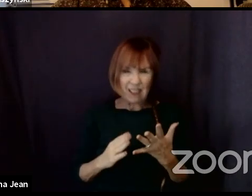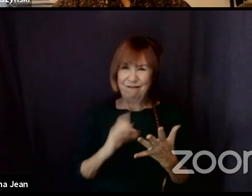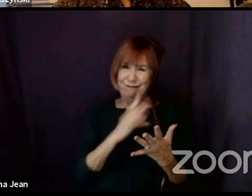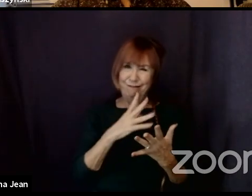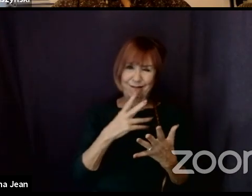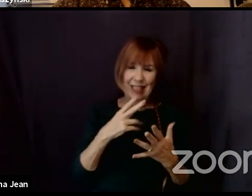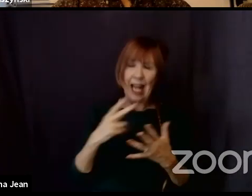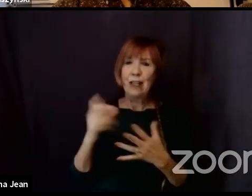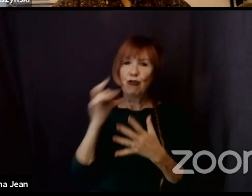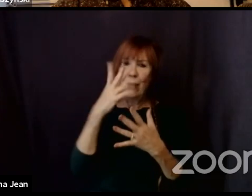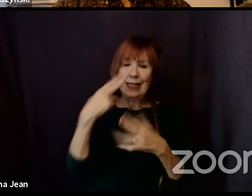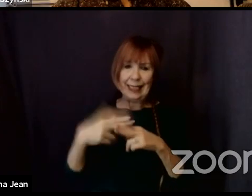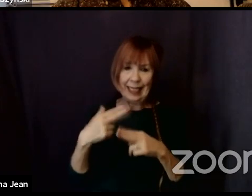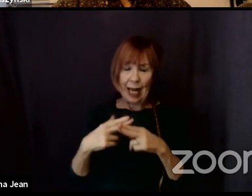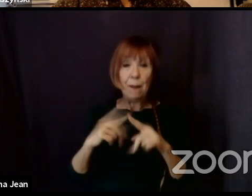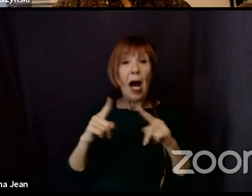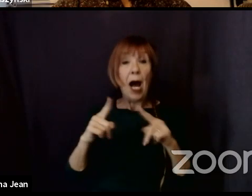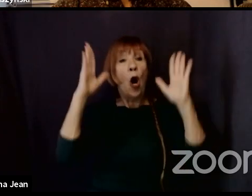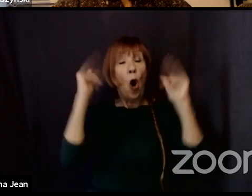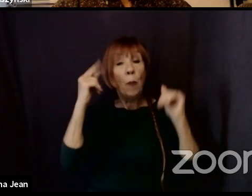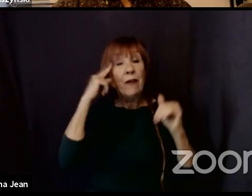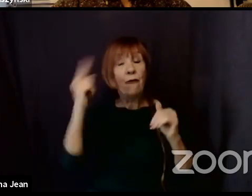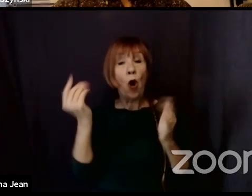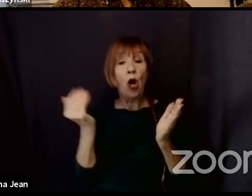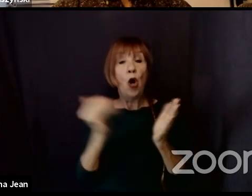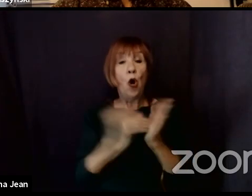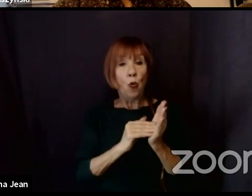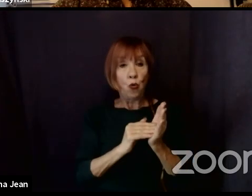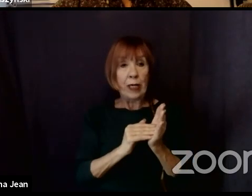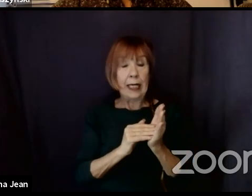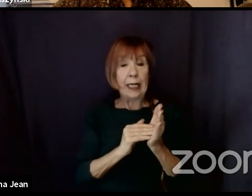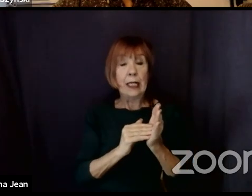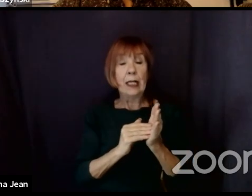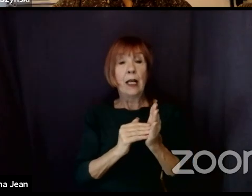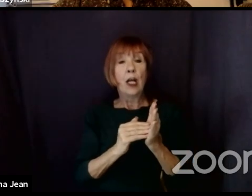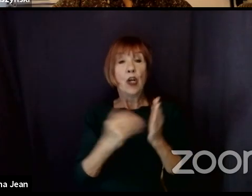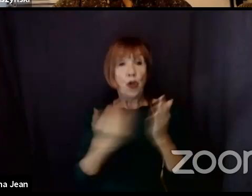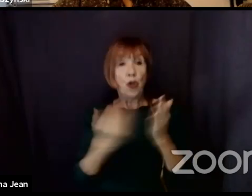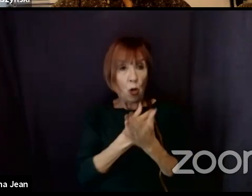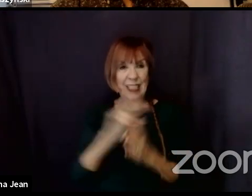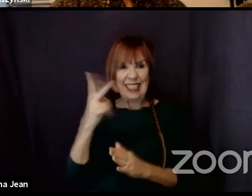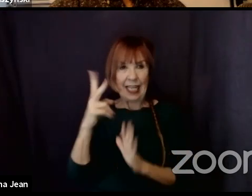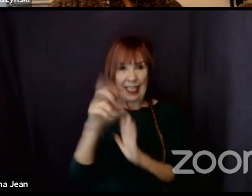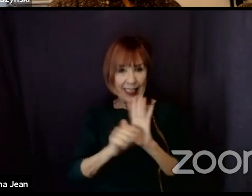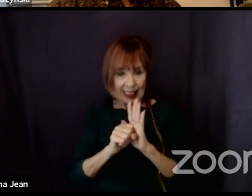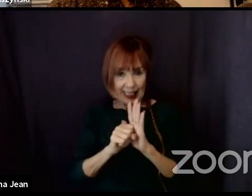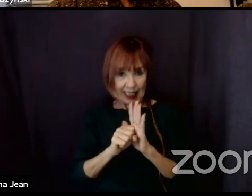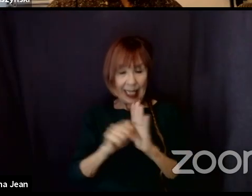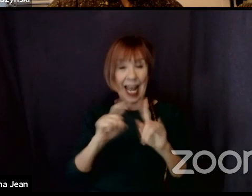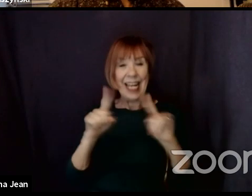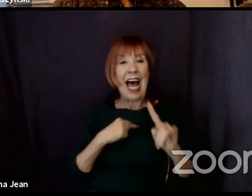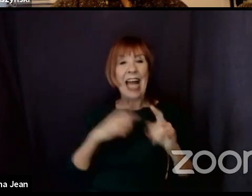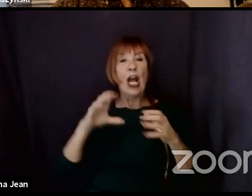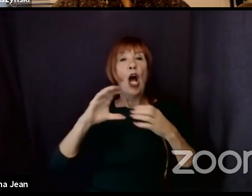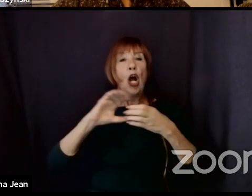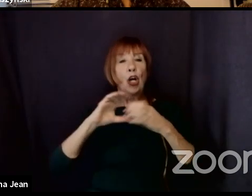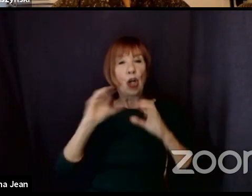(clears throat) and I was I got to co-wrote episode 109. (alarm rings)